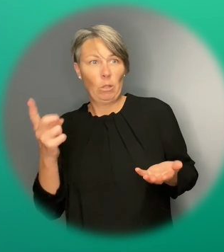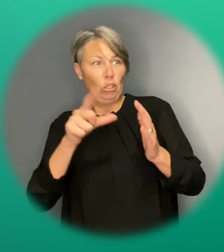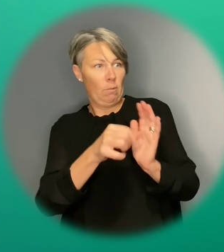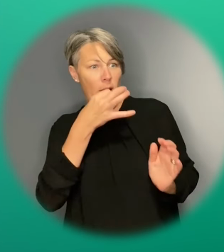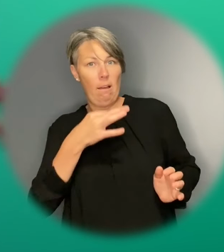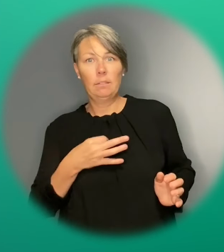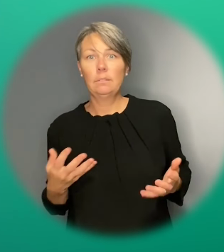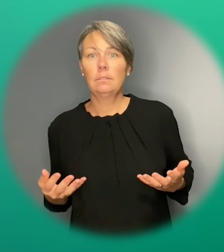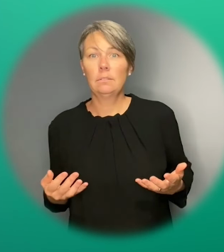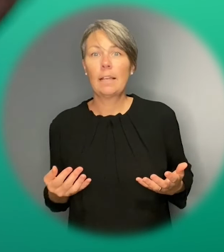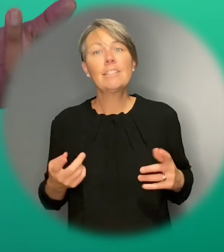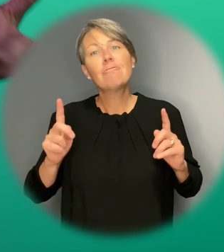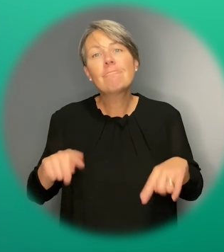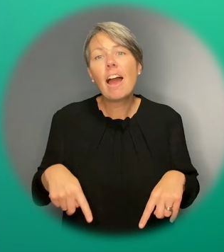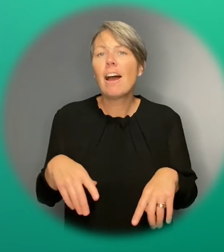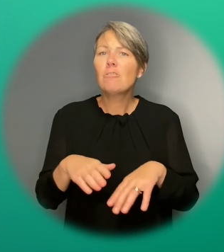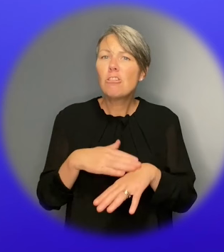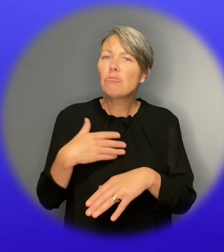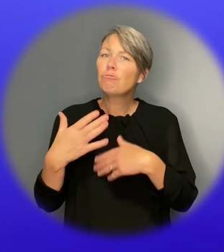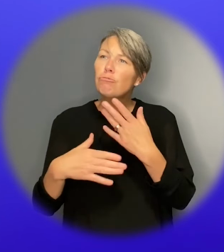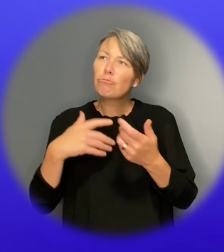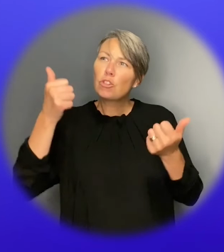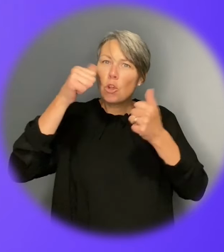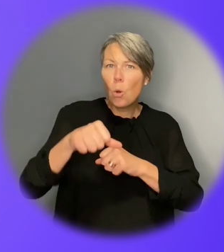sometimes you start with like just getting to know each other. Just ask them,